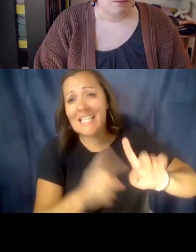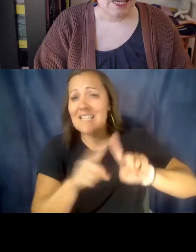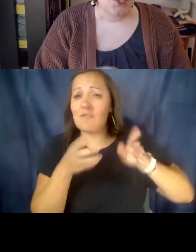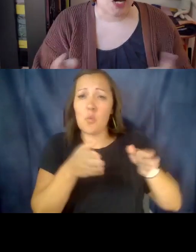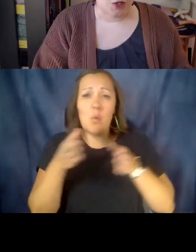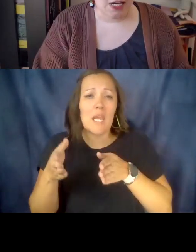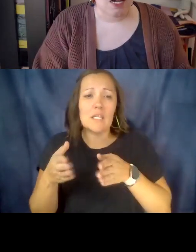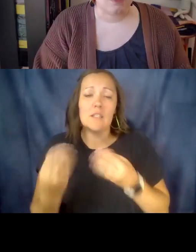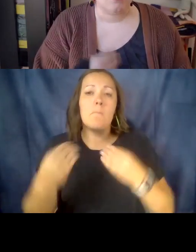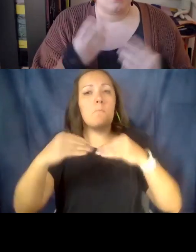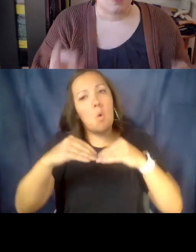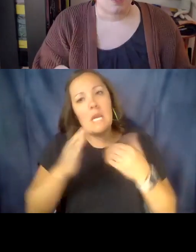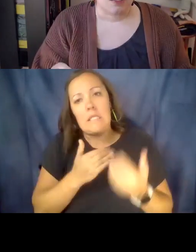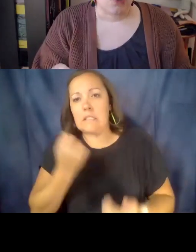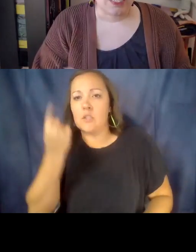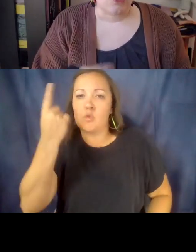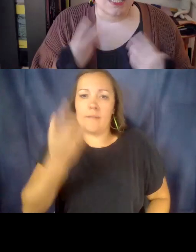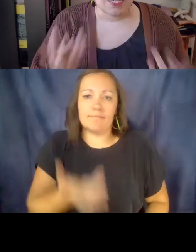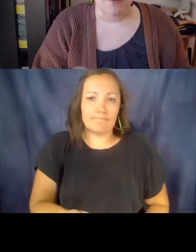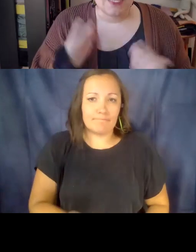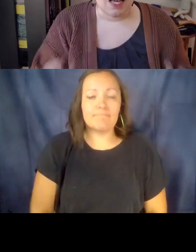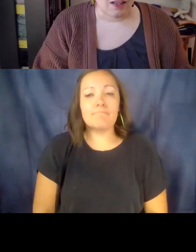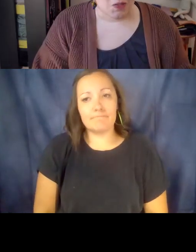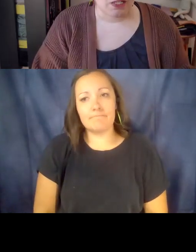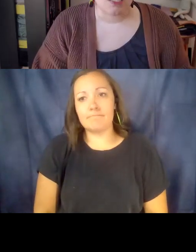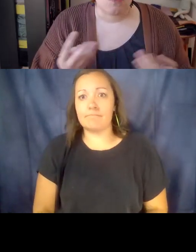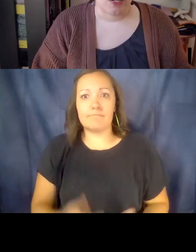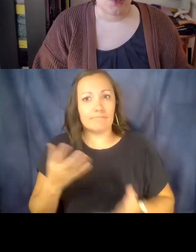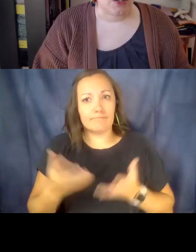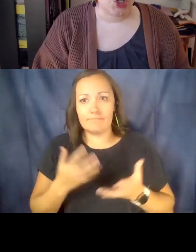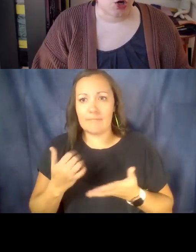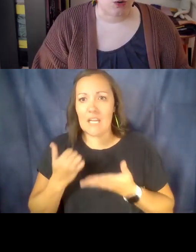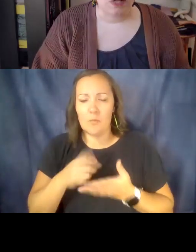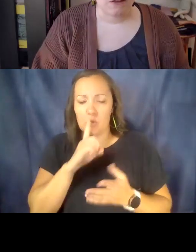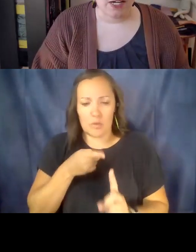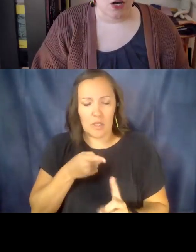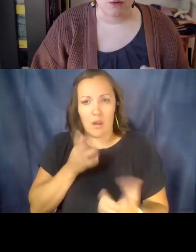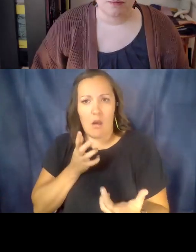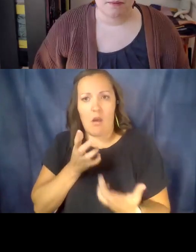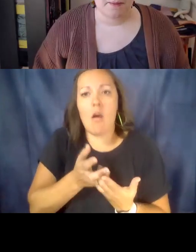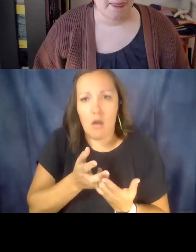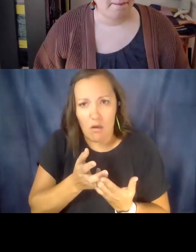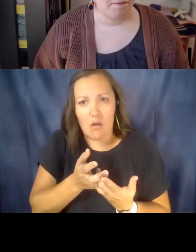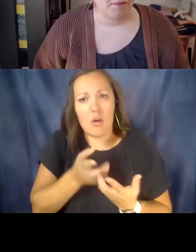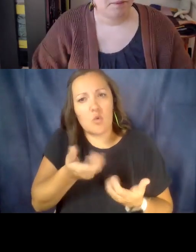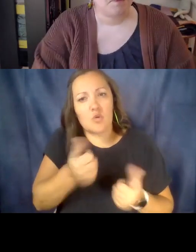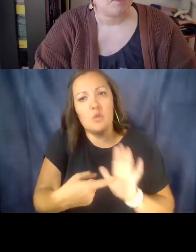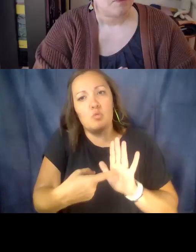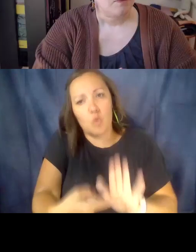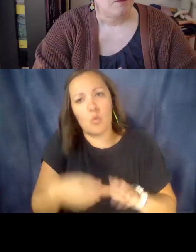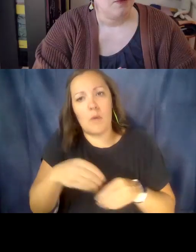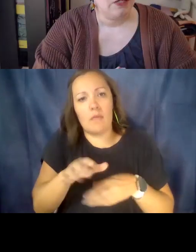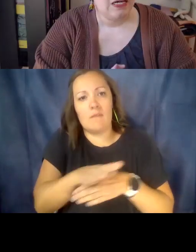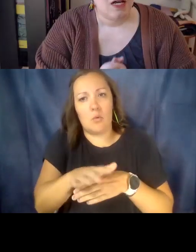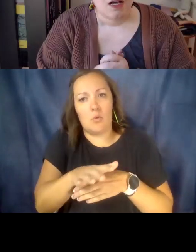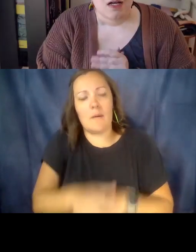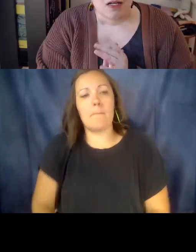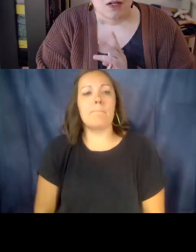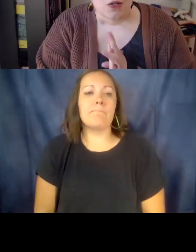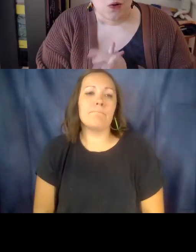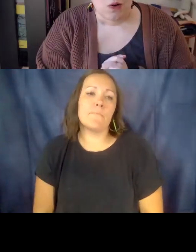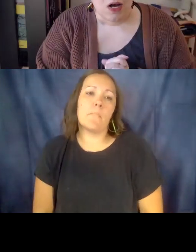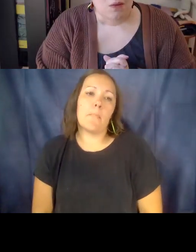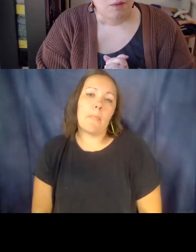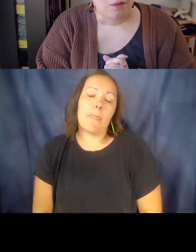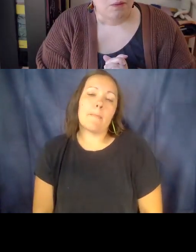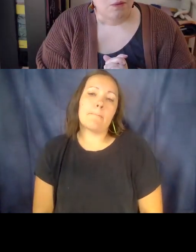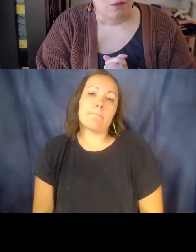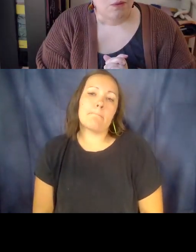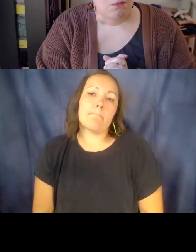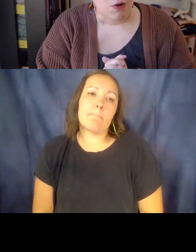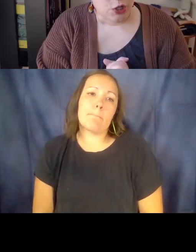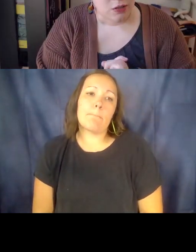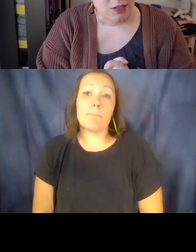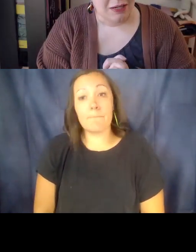easier to understand and get at the spirit of what you're trying to show in the video. So motion,